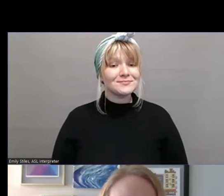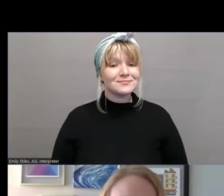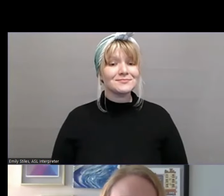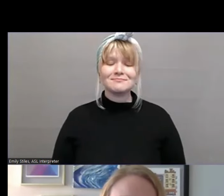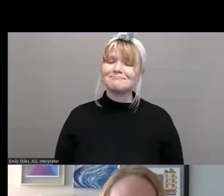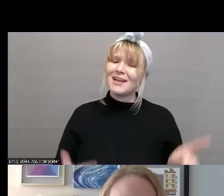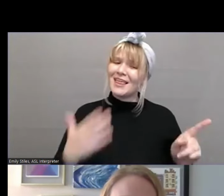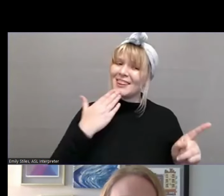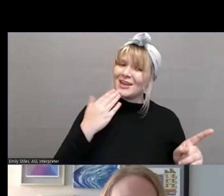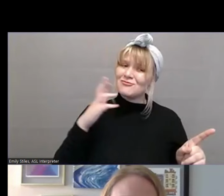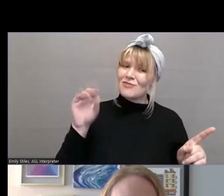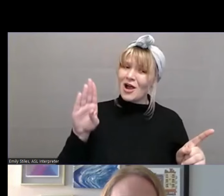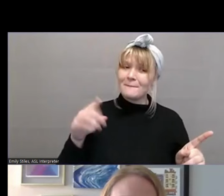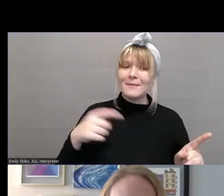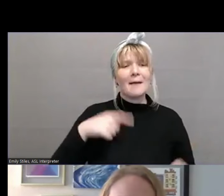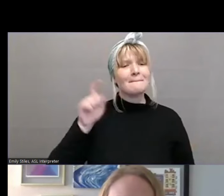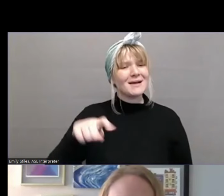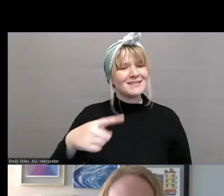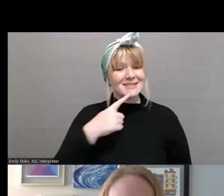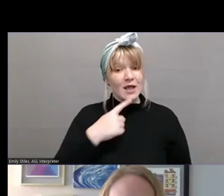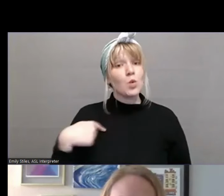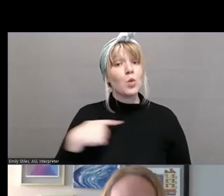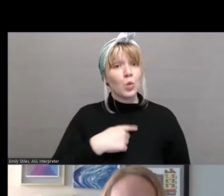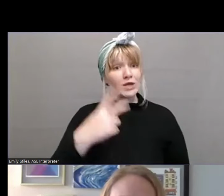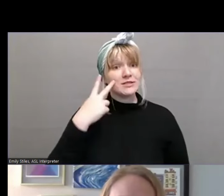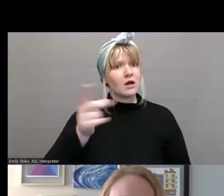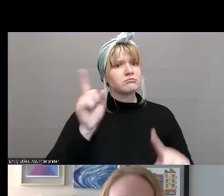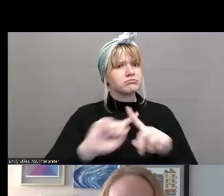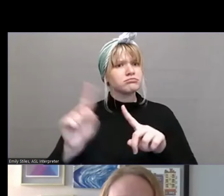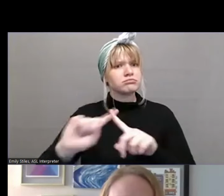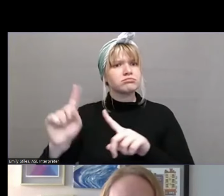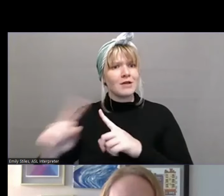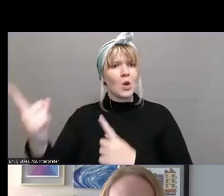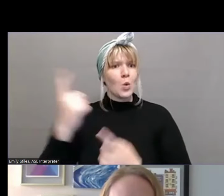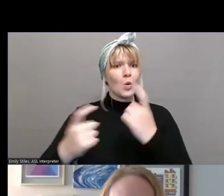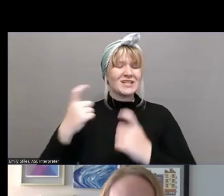And I have to say, we saw a whole bunch of questions that we didn’t get to in the chat.